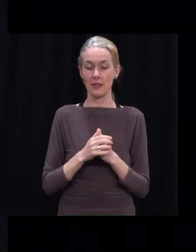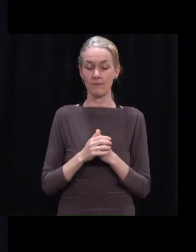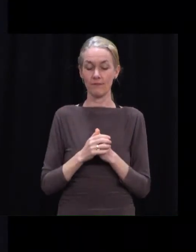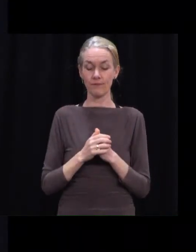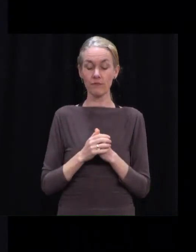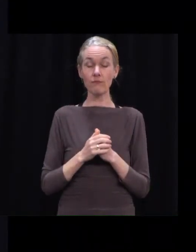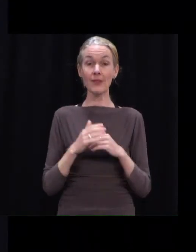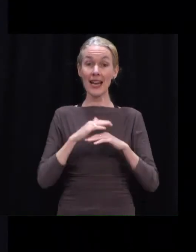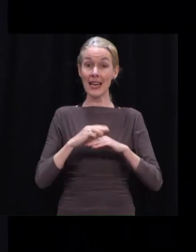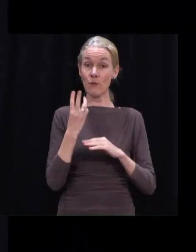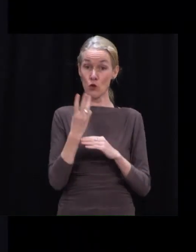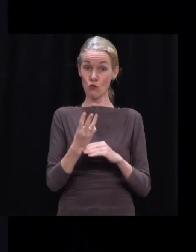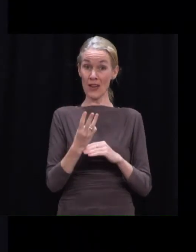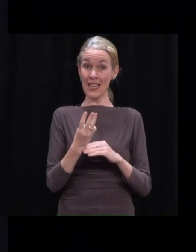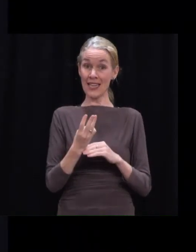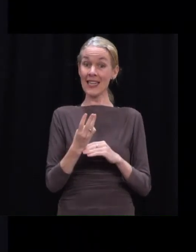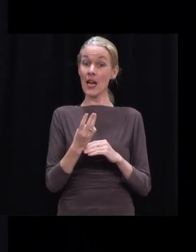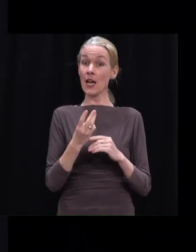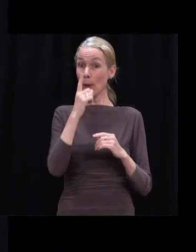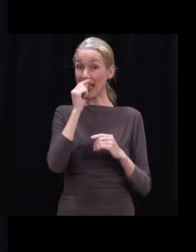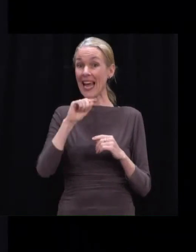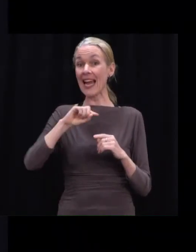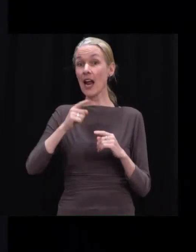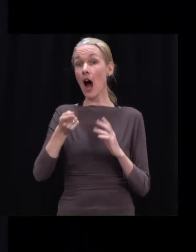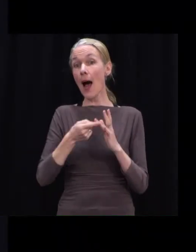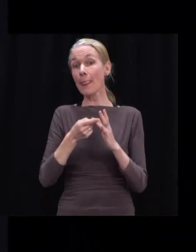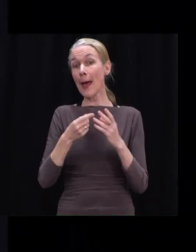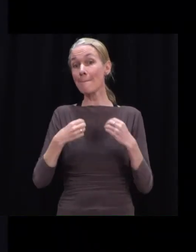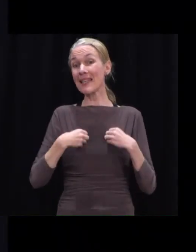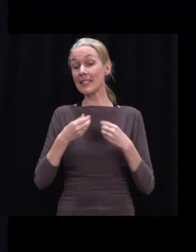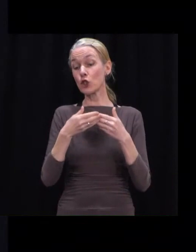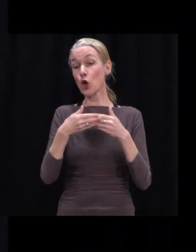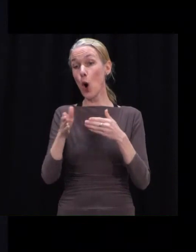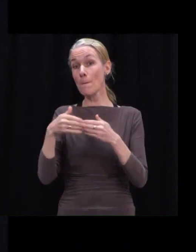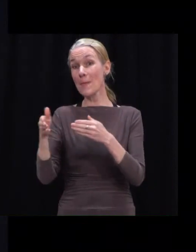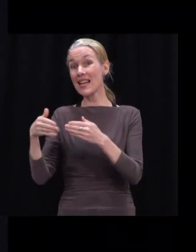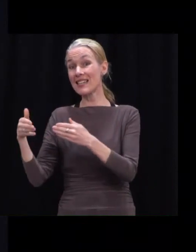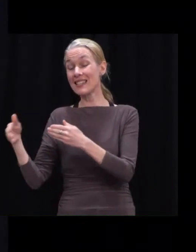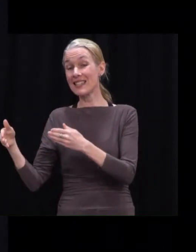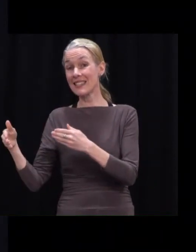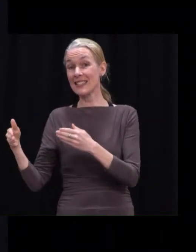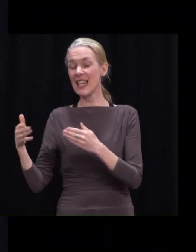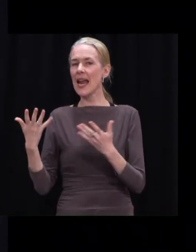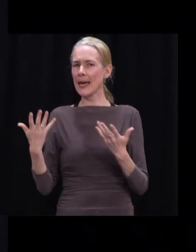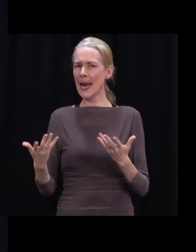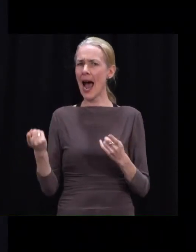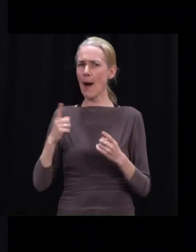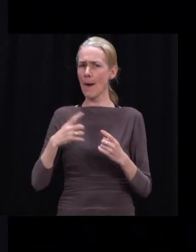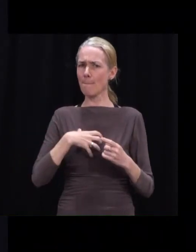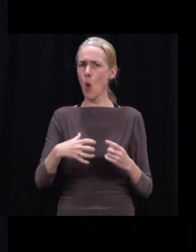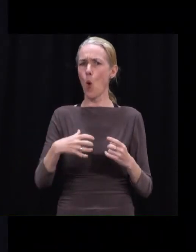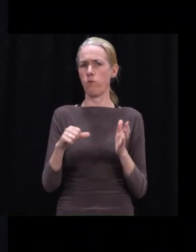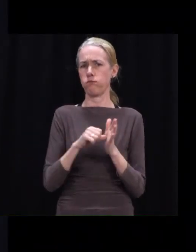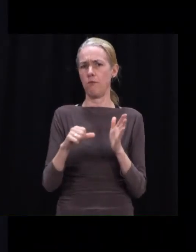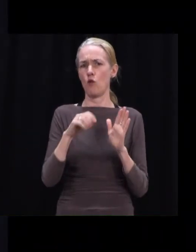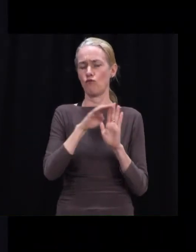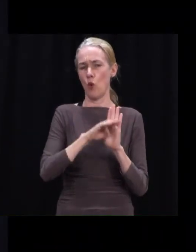bubble again. More businesses can open at level 3 but only in